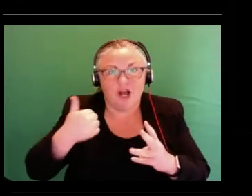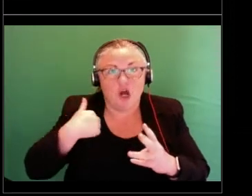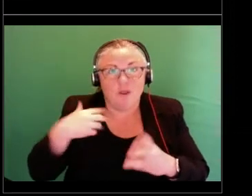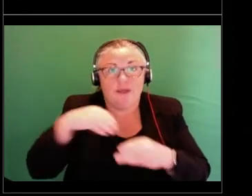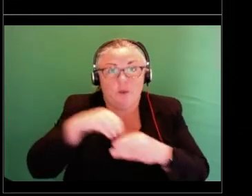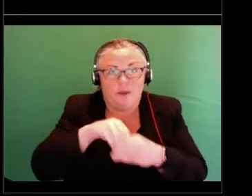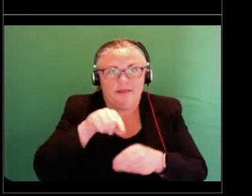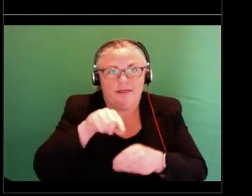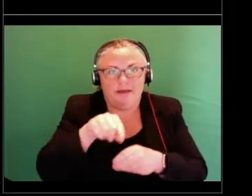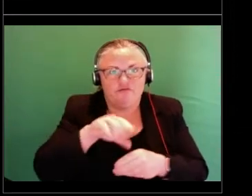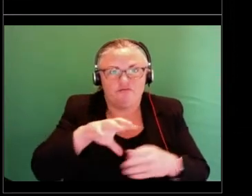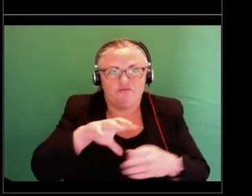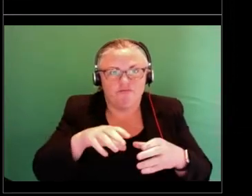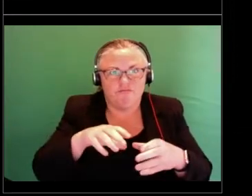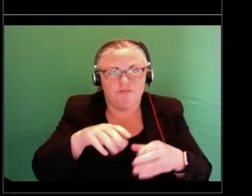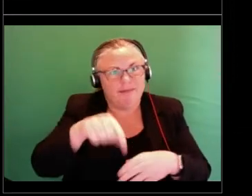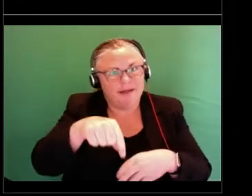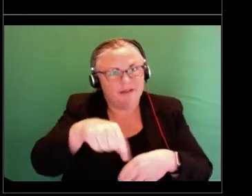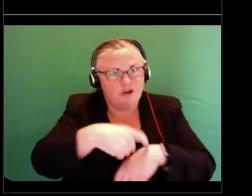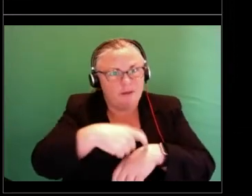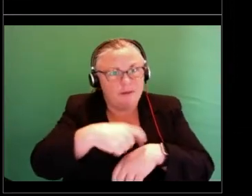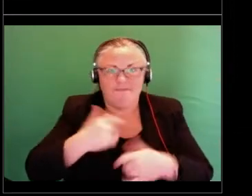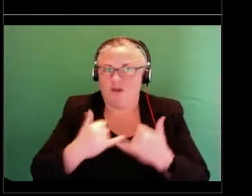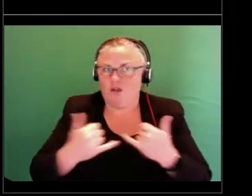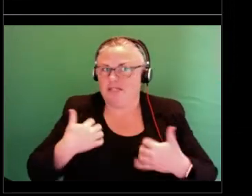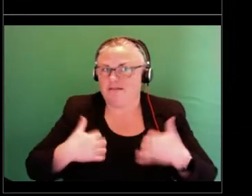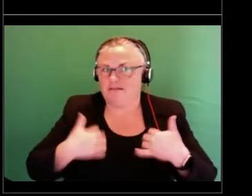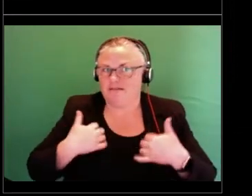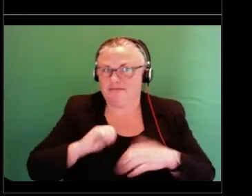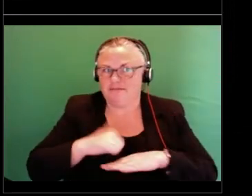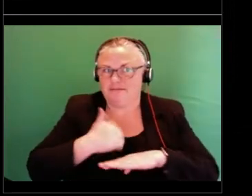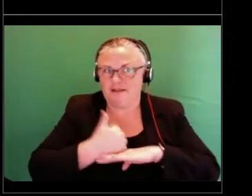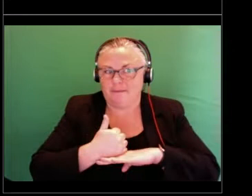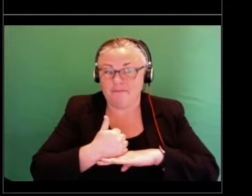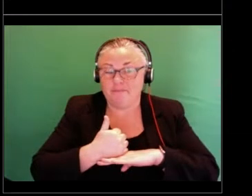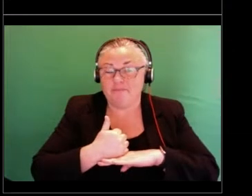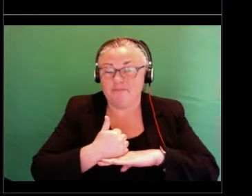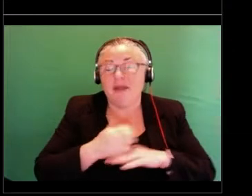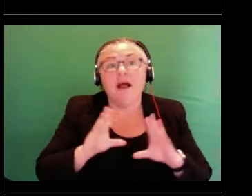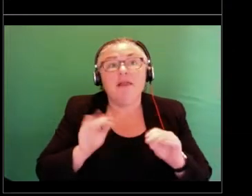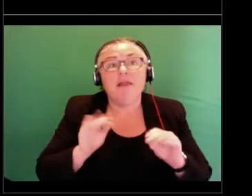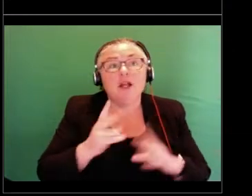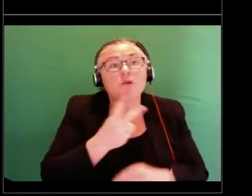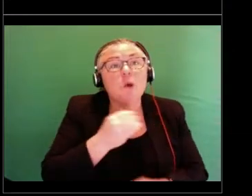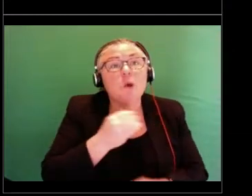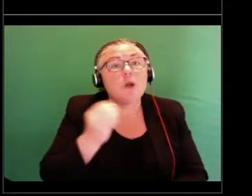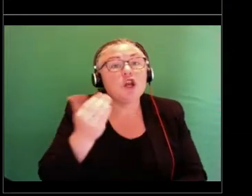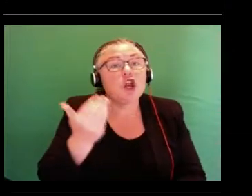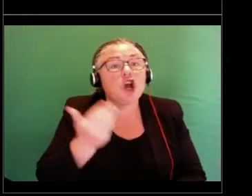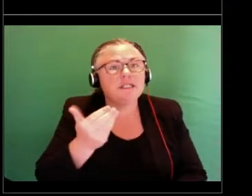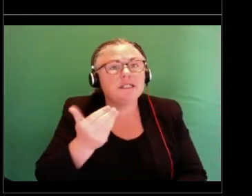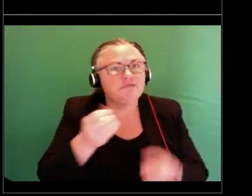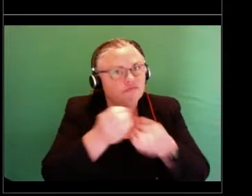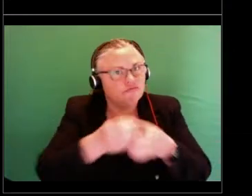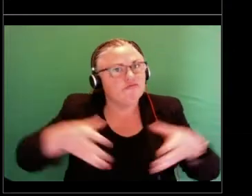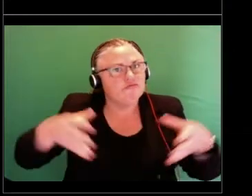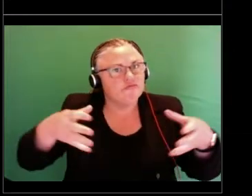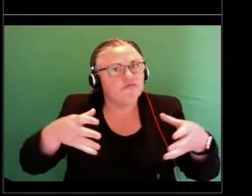from them about what their needs are and appropriately advise them on courses of action that might